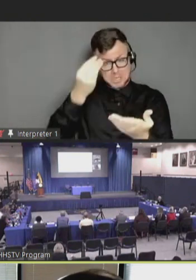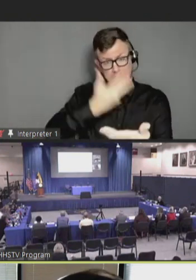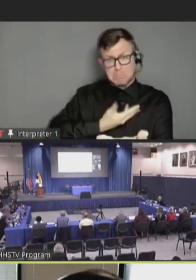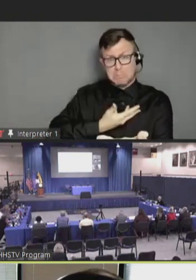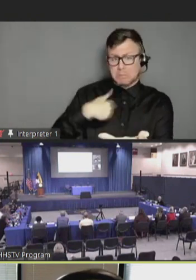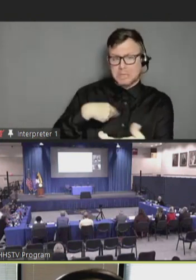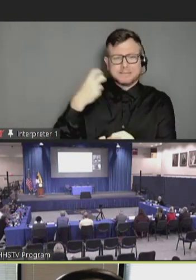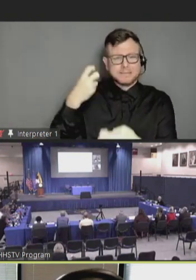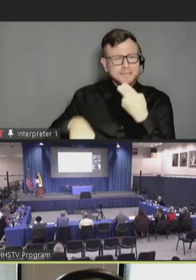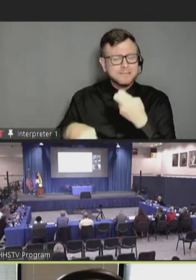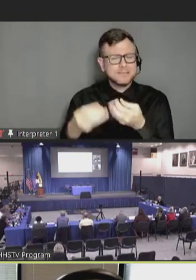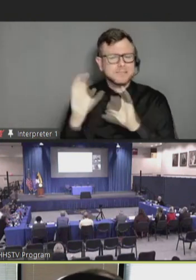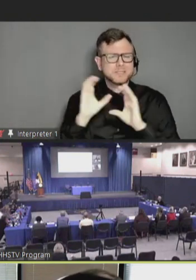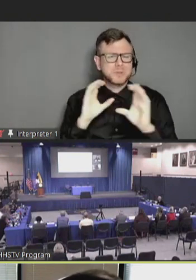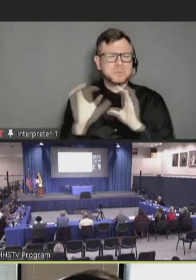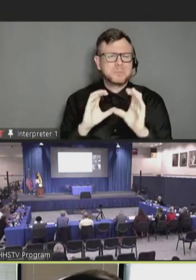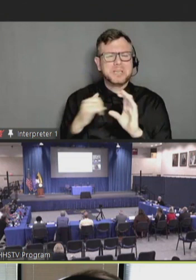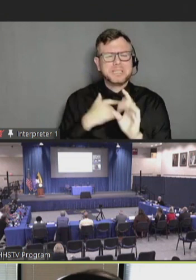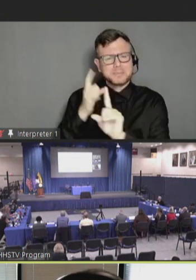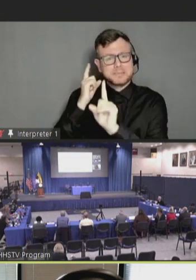communicate particularly when it's a long process.